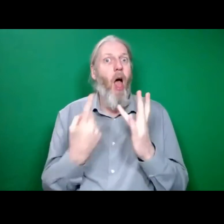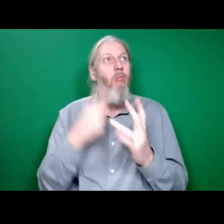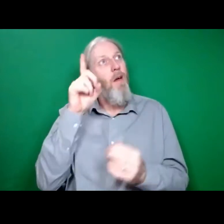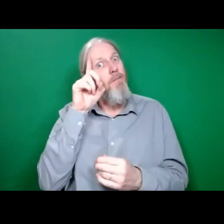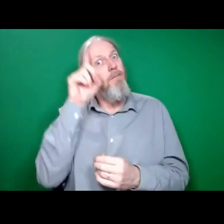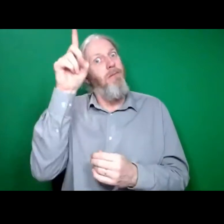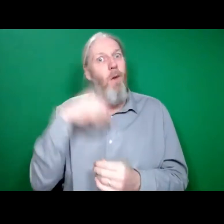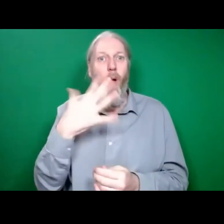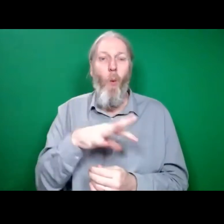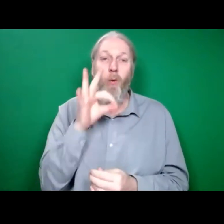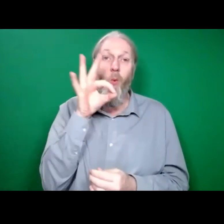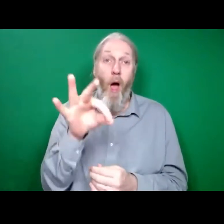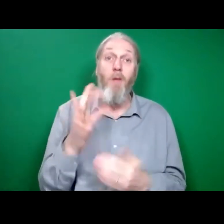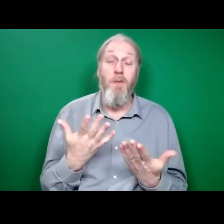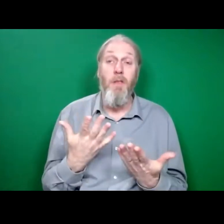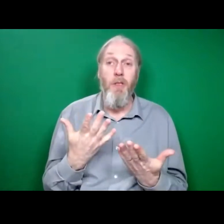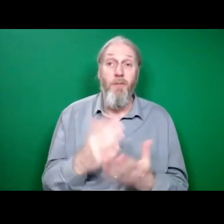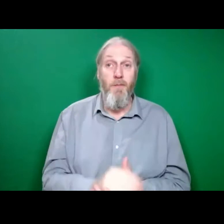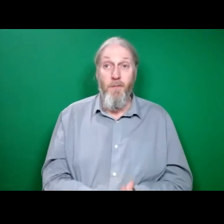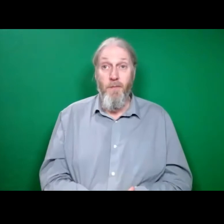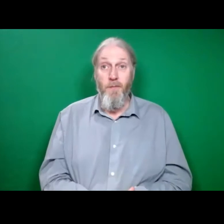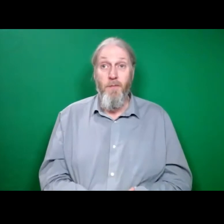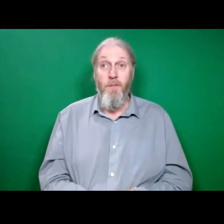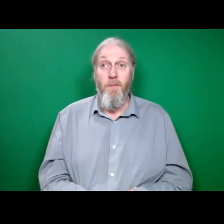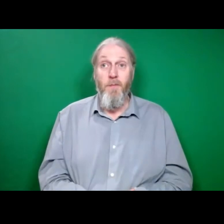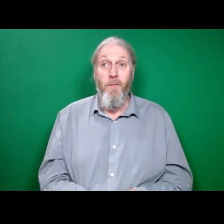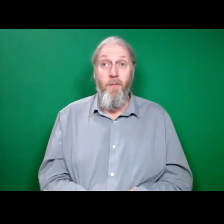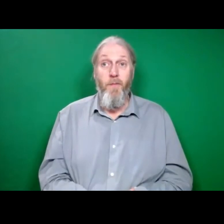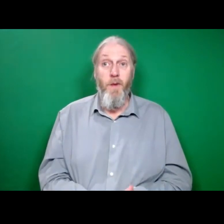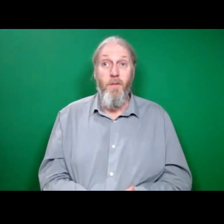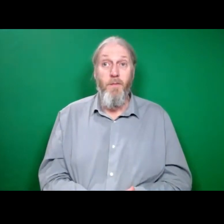The final bit is I suppose with consultation is, like I say, the definition of culture.